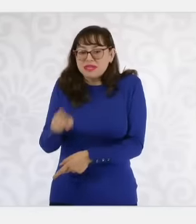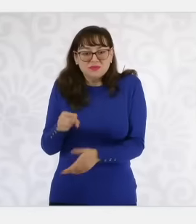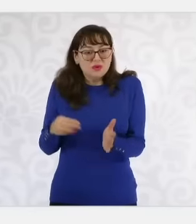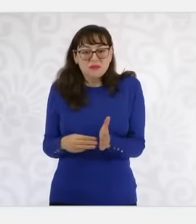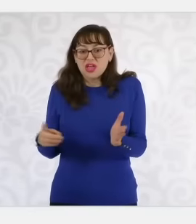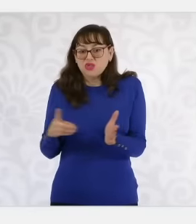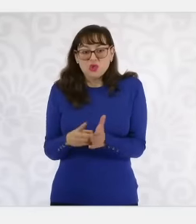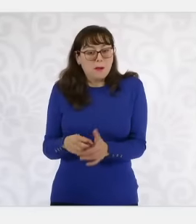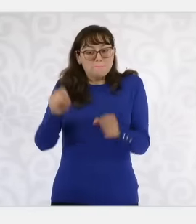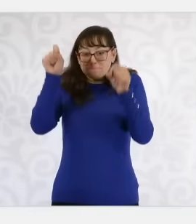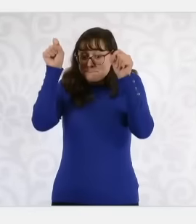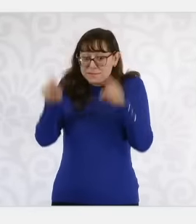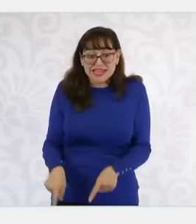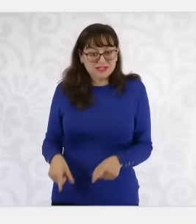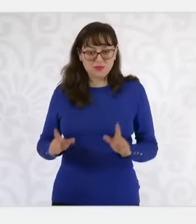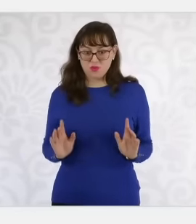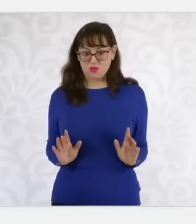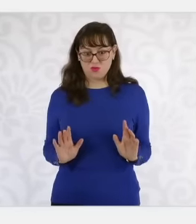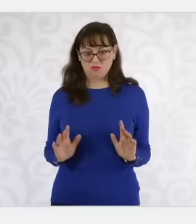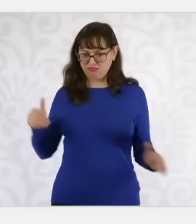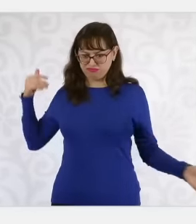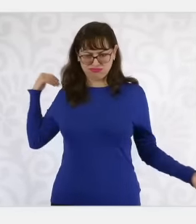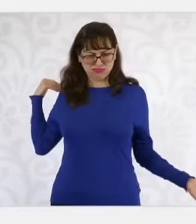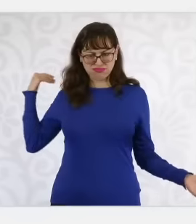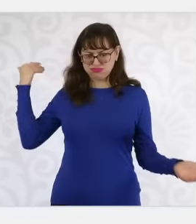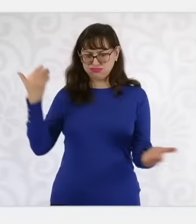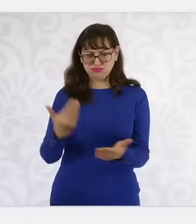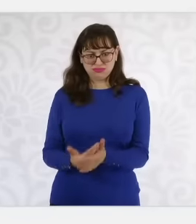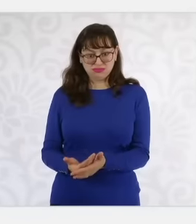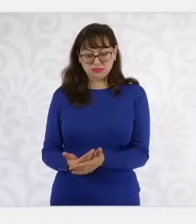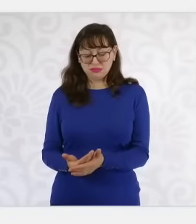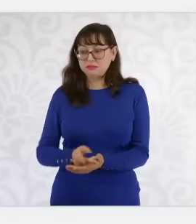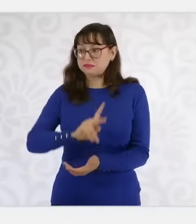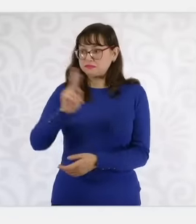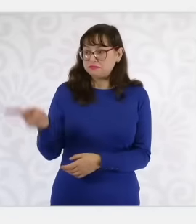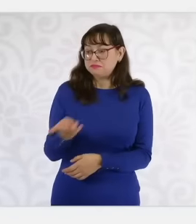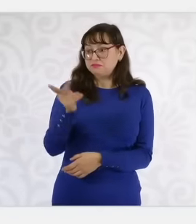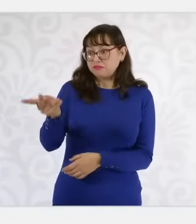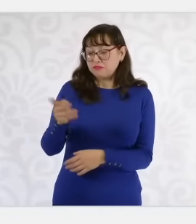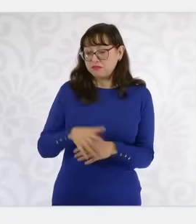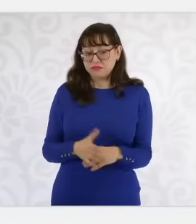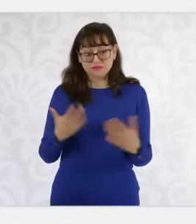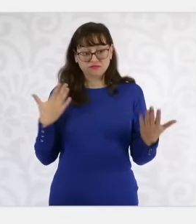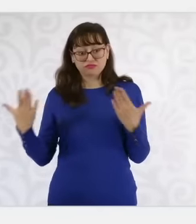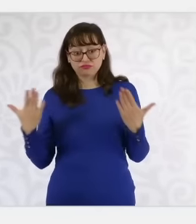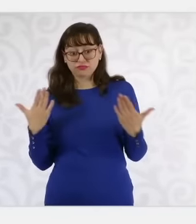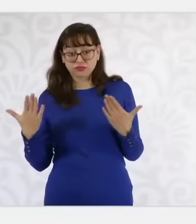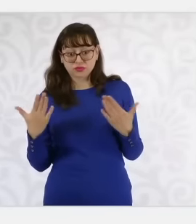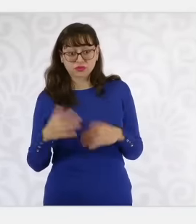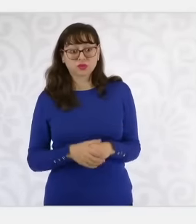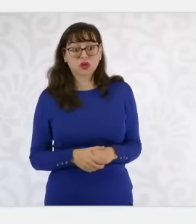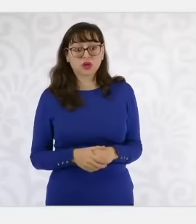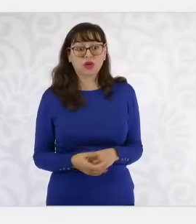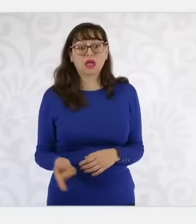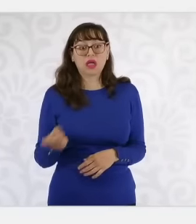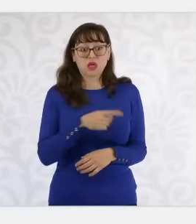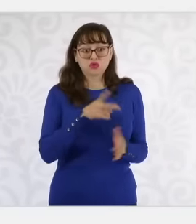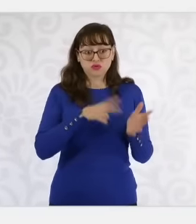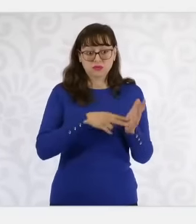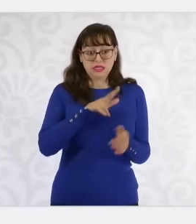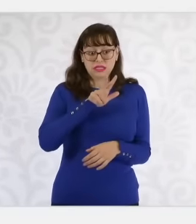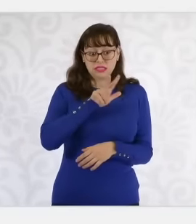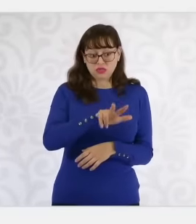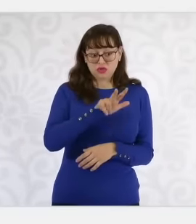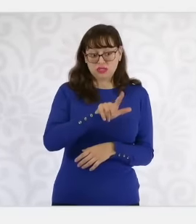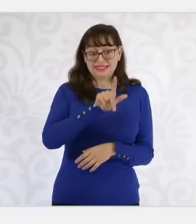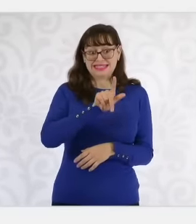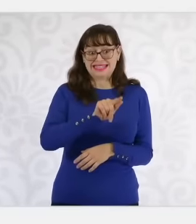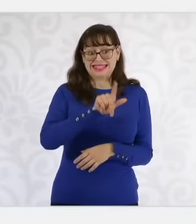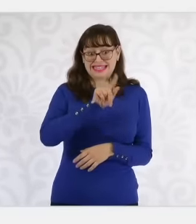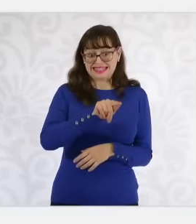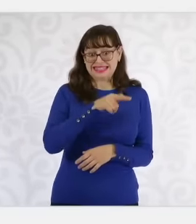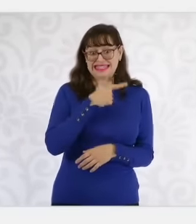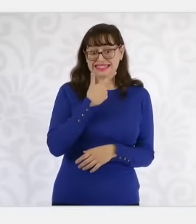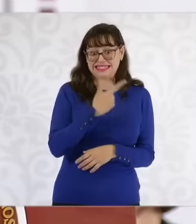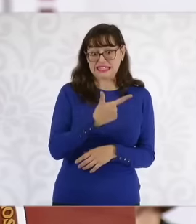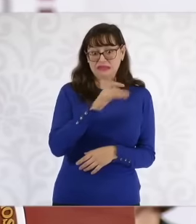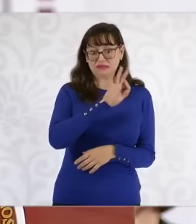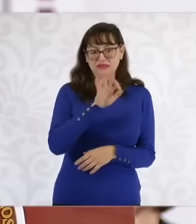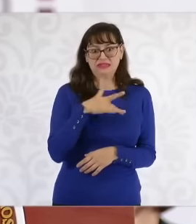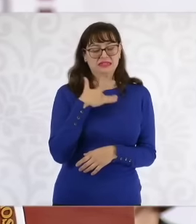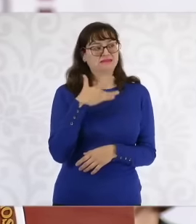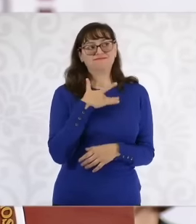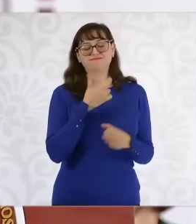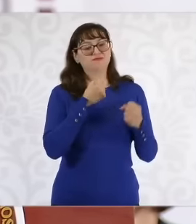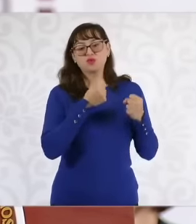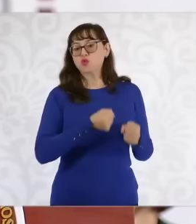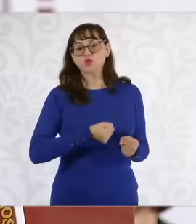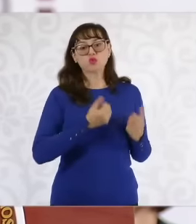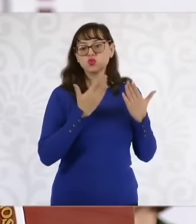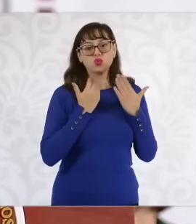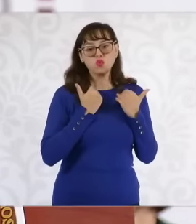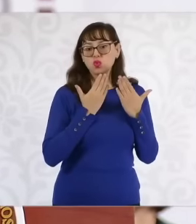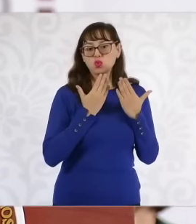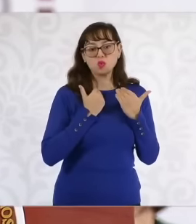with the same methodology then in 18 77 by They felt unsafe in the main